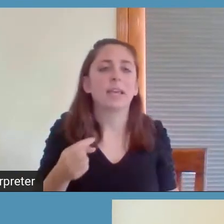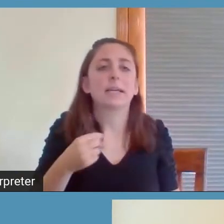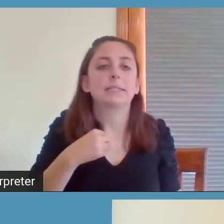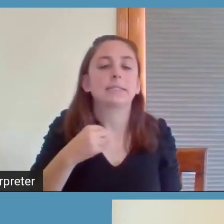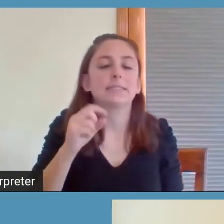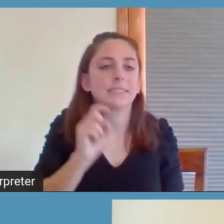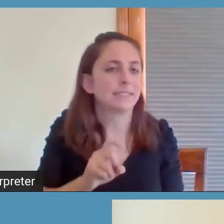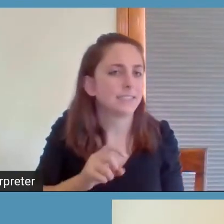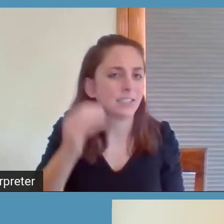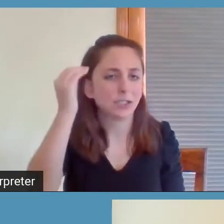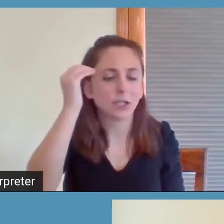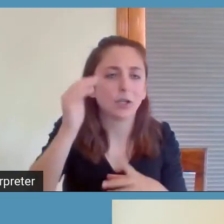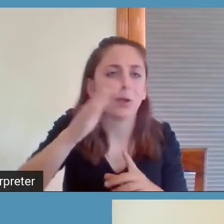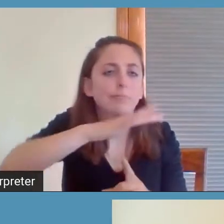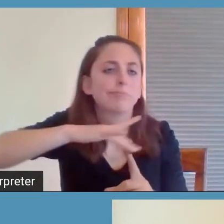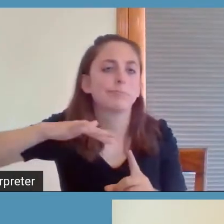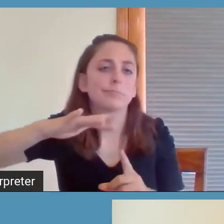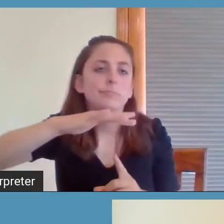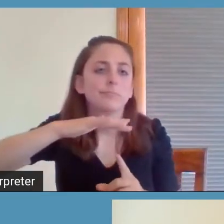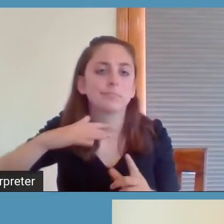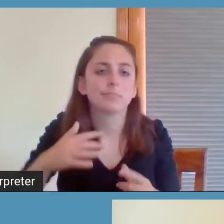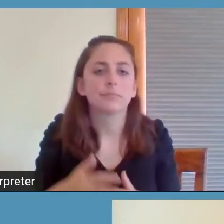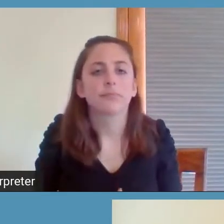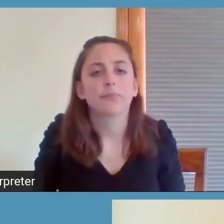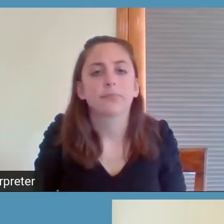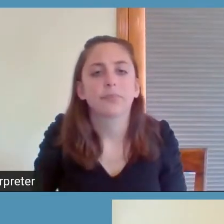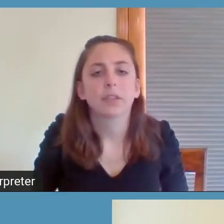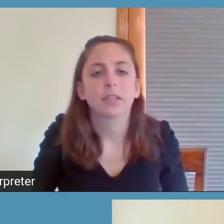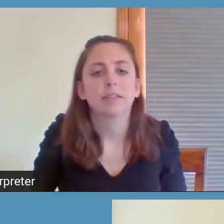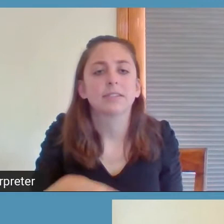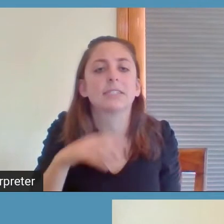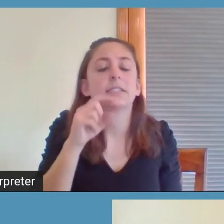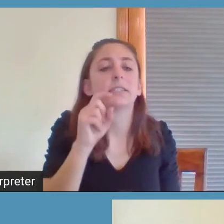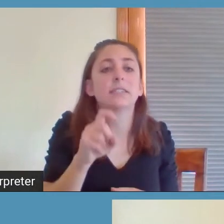i need to know what i'm working with i need to be able to select the spaces like i needed to